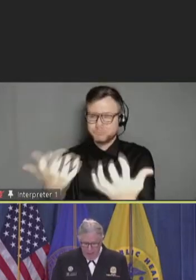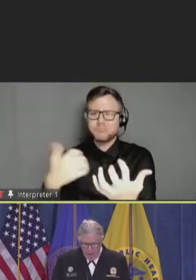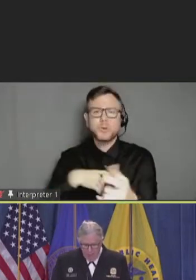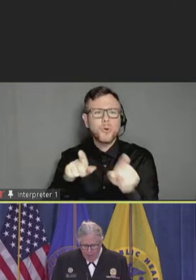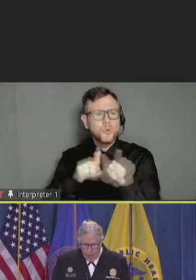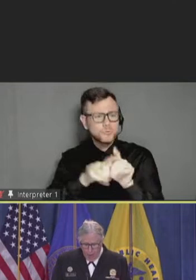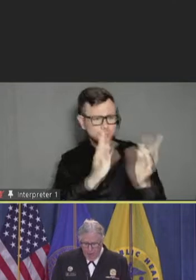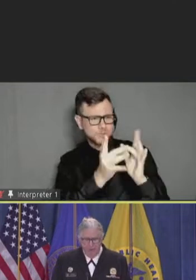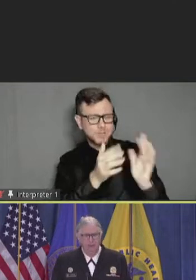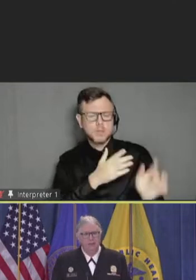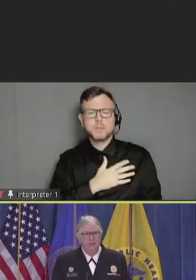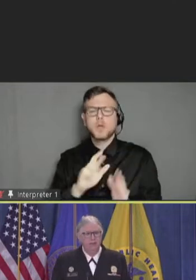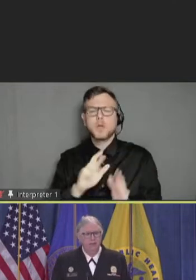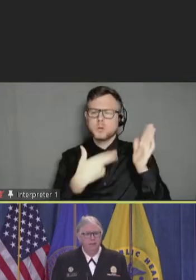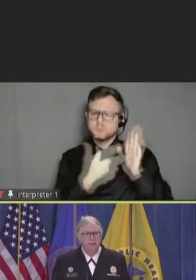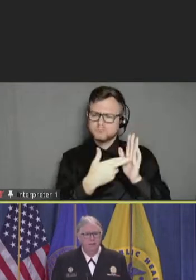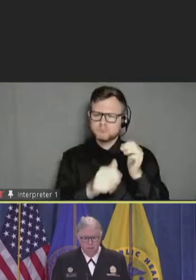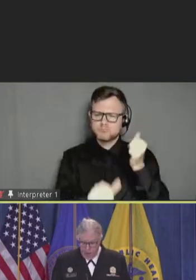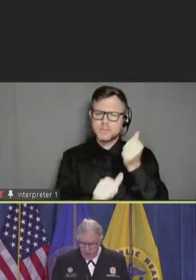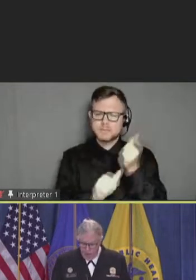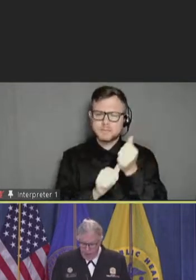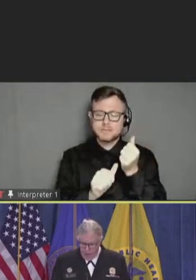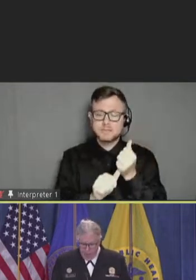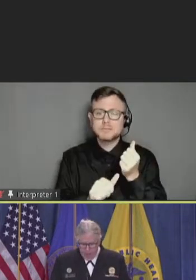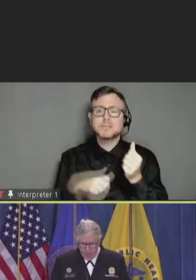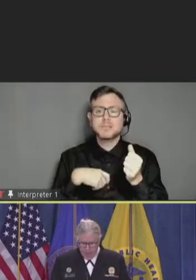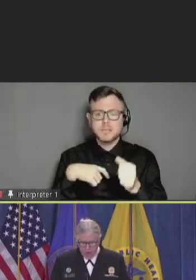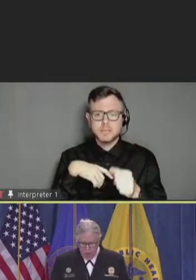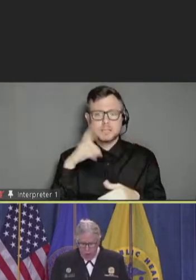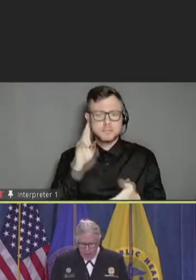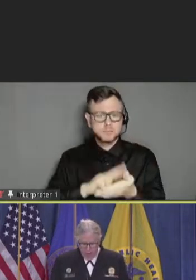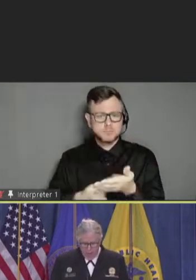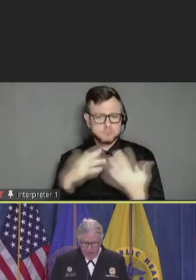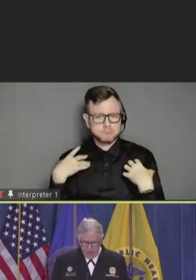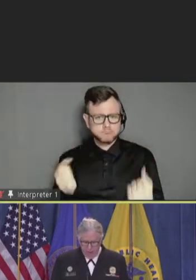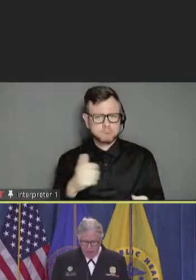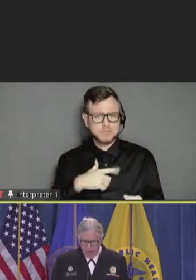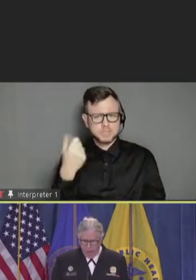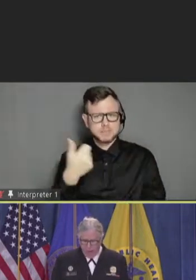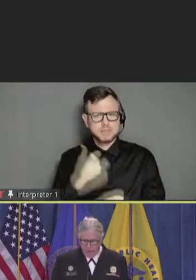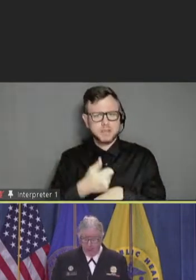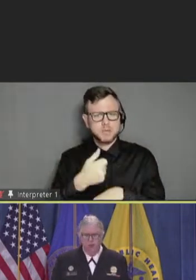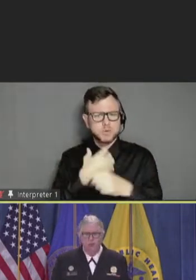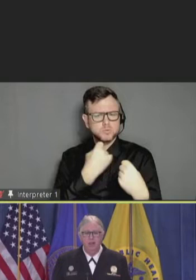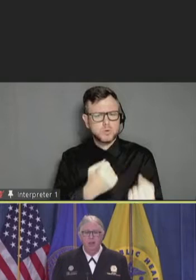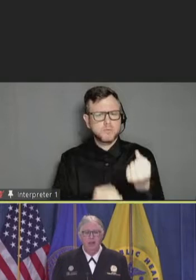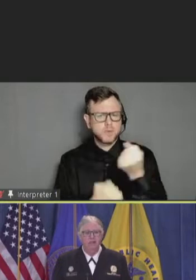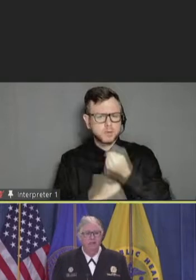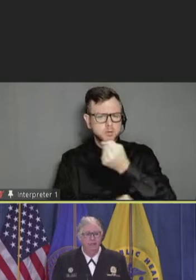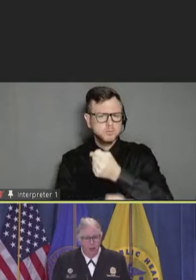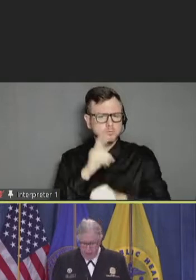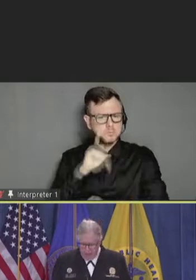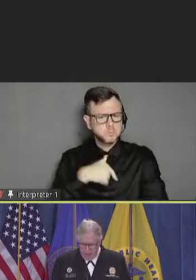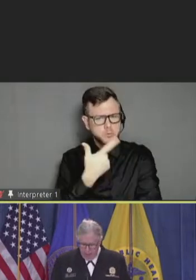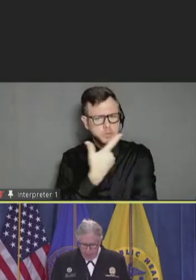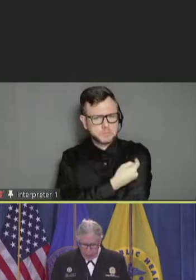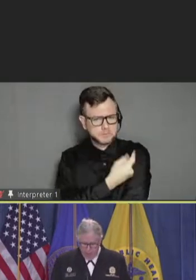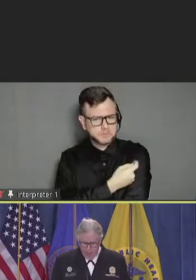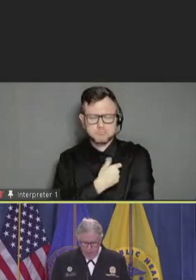In my role as the assistant secretary for health, building a stronger foundation for immunizations is very important to me.